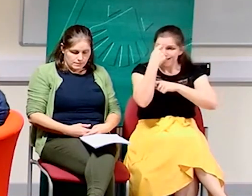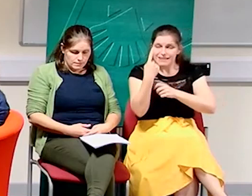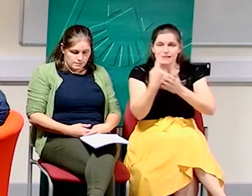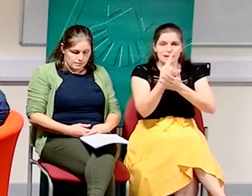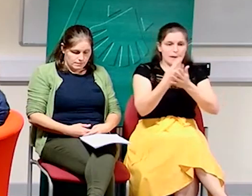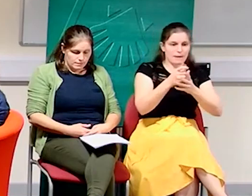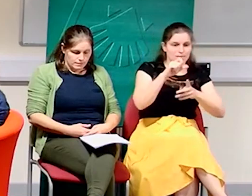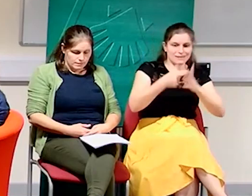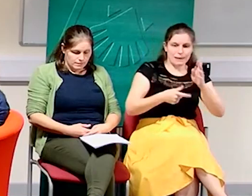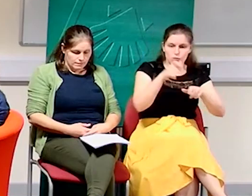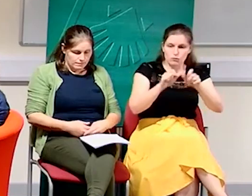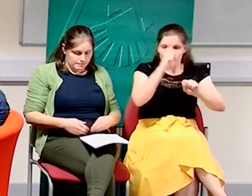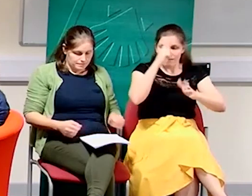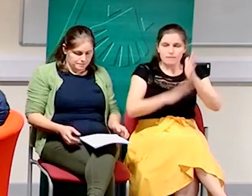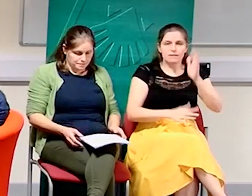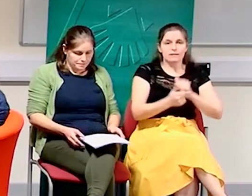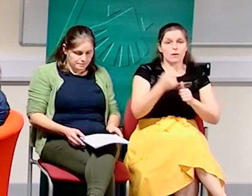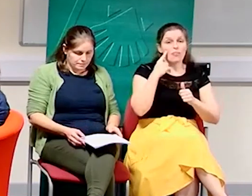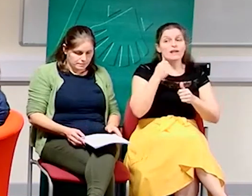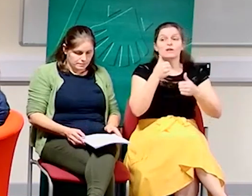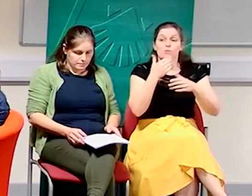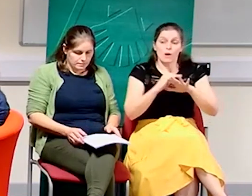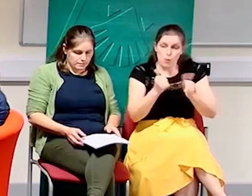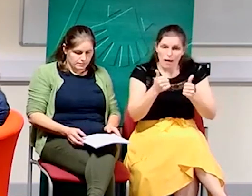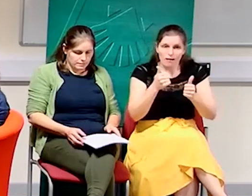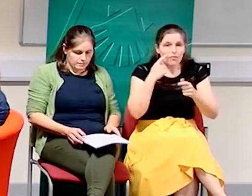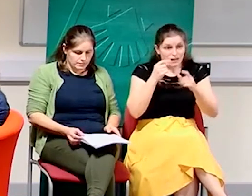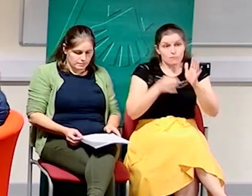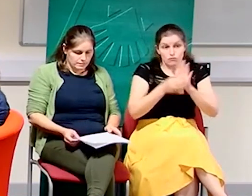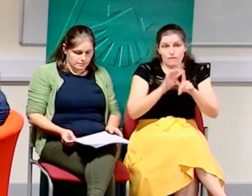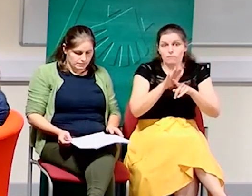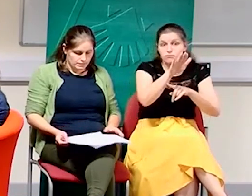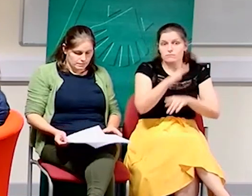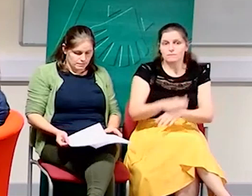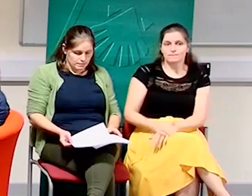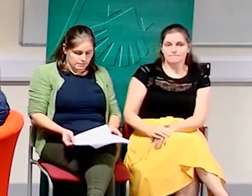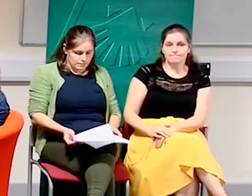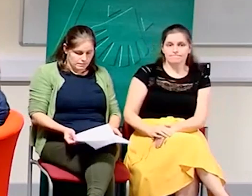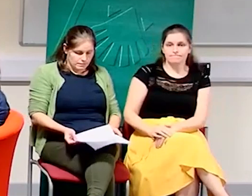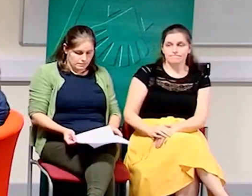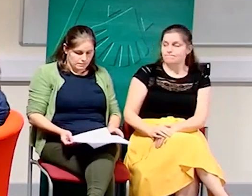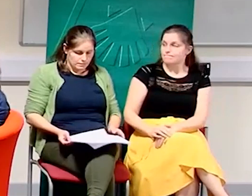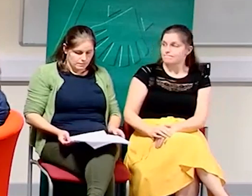I think that is happening really really well it's really helpful thank you I think it's probably